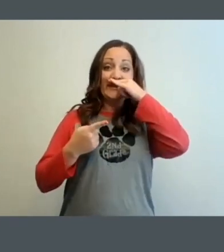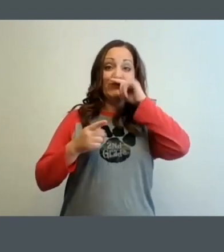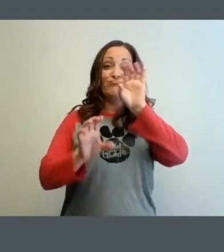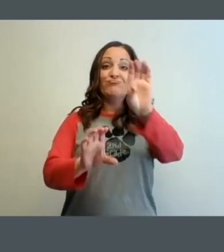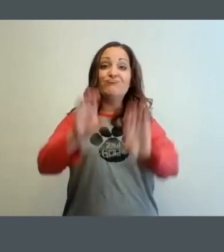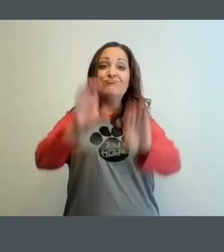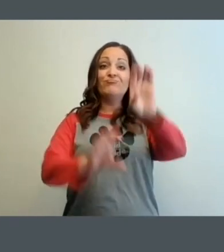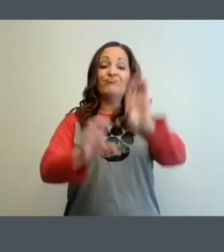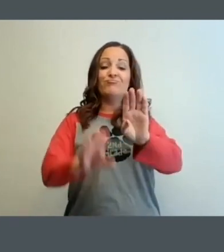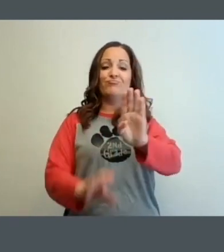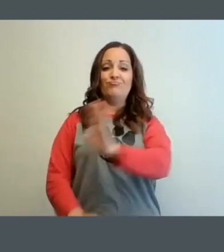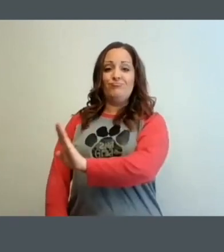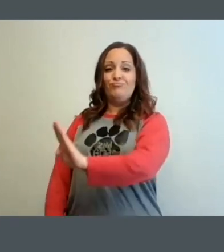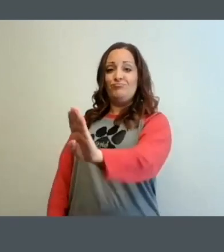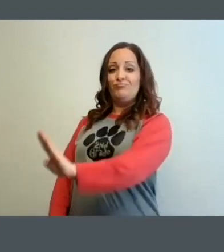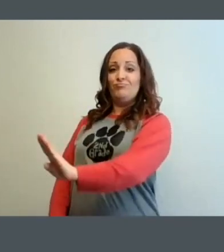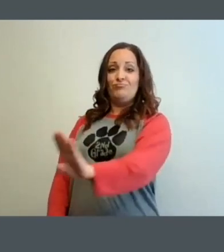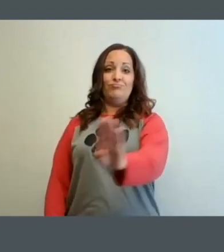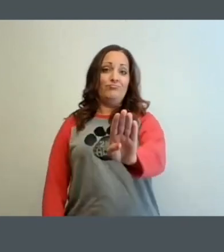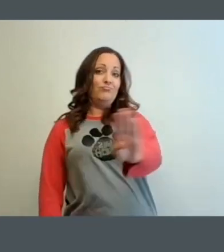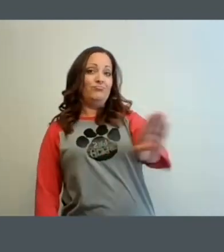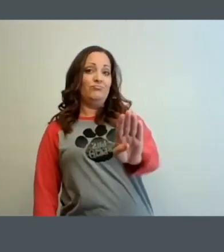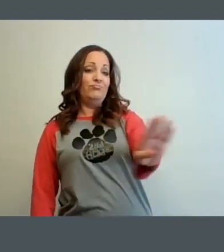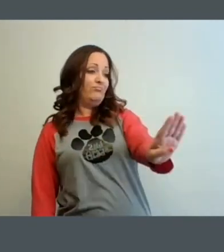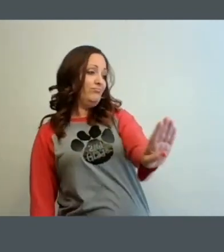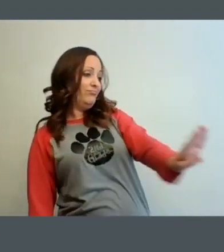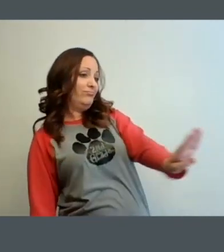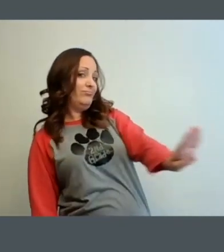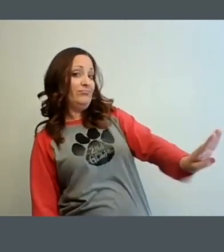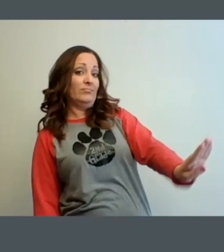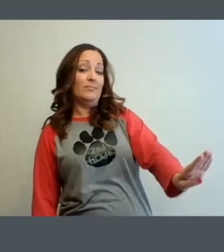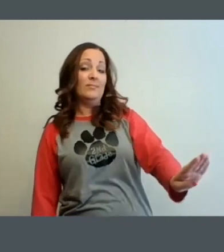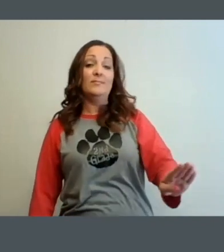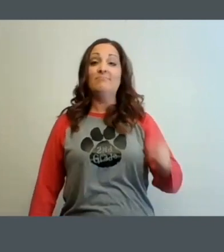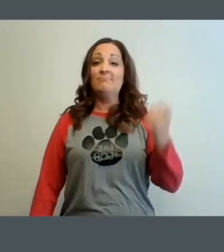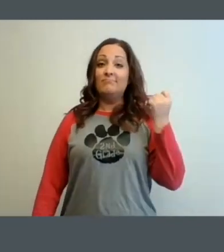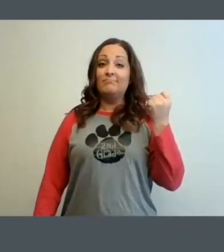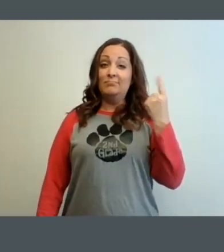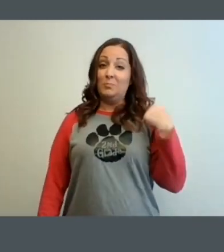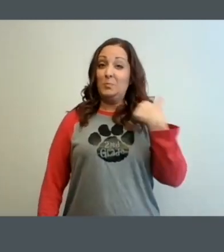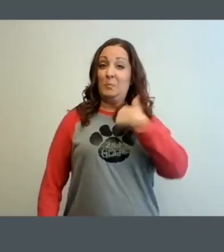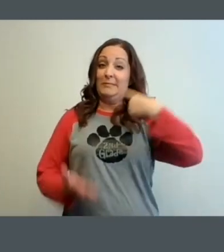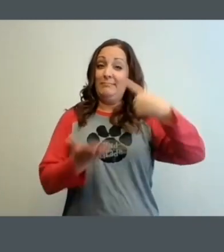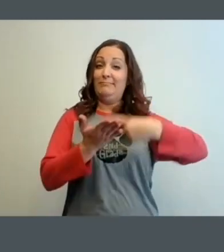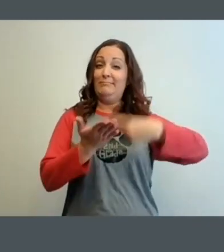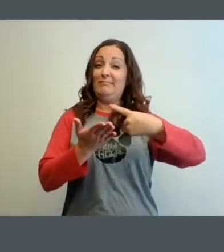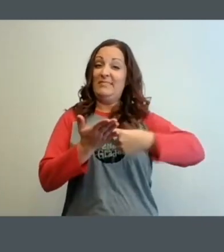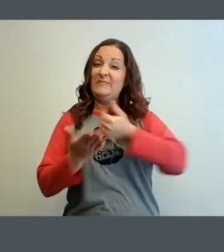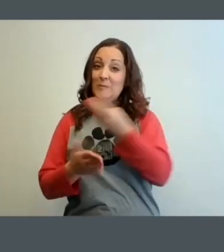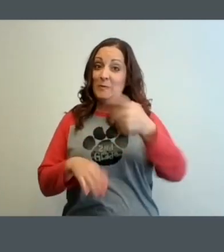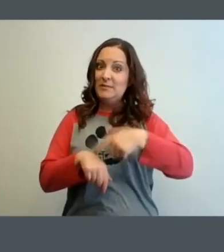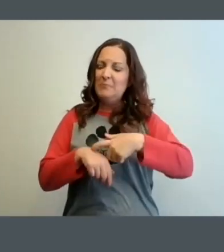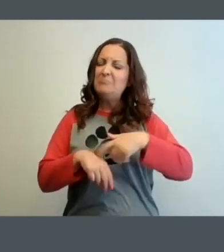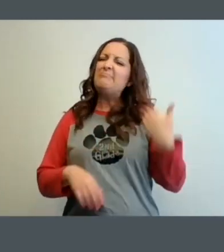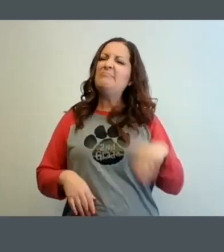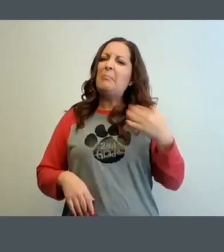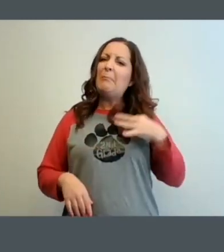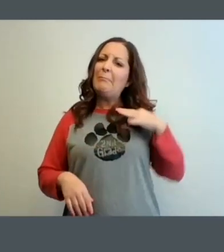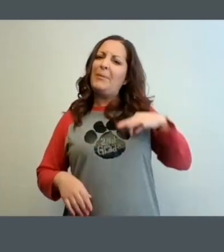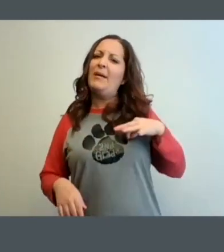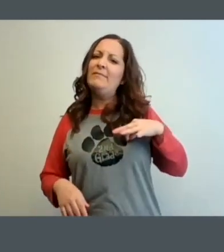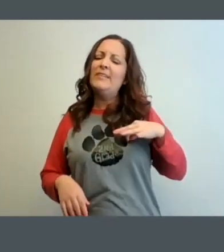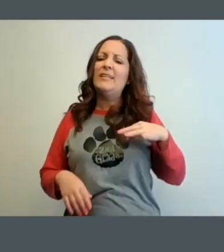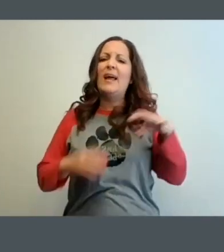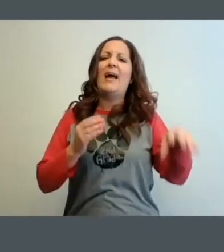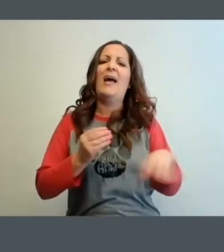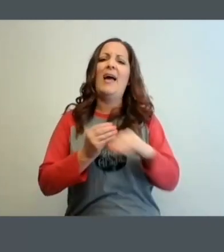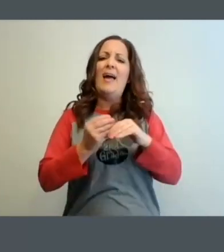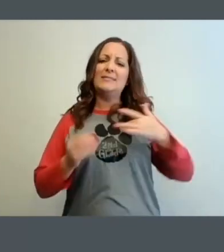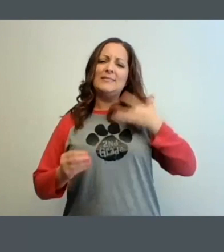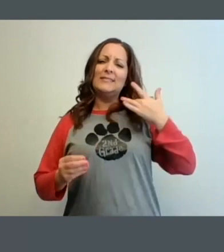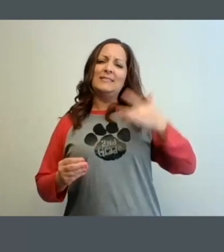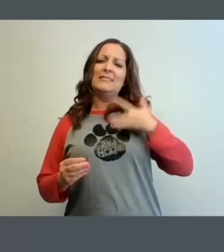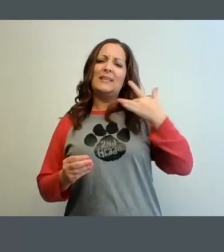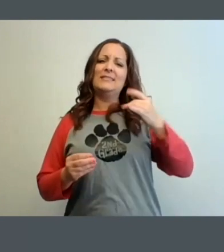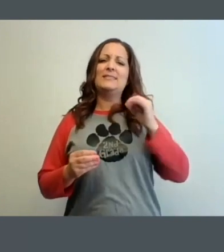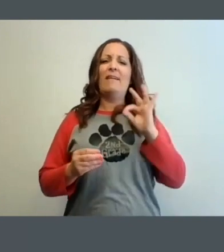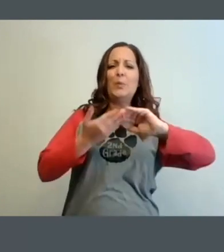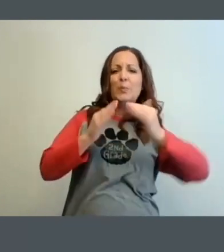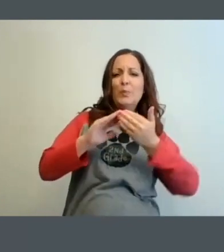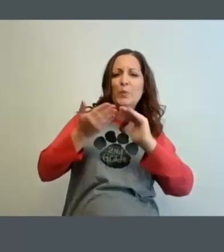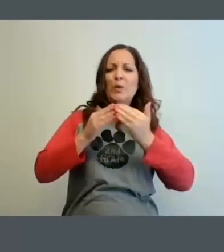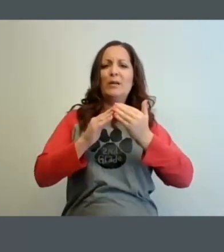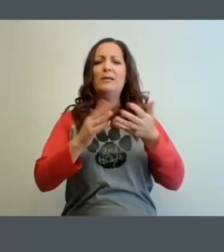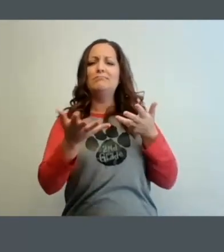Next, I'd like to talk about chatting between students, from one kid to another.